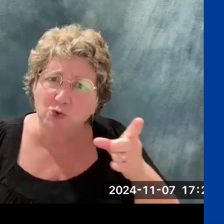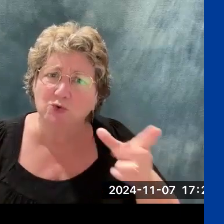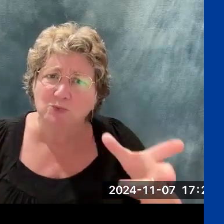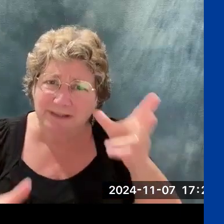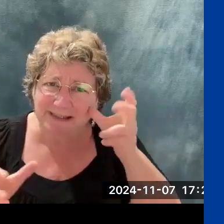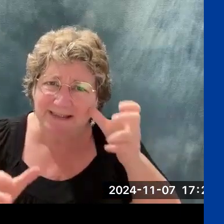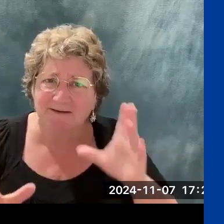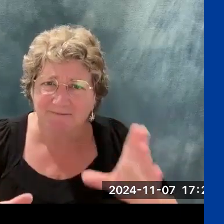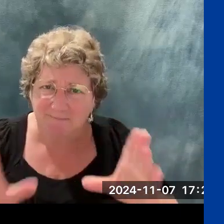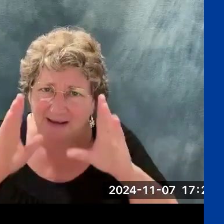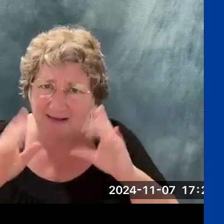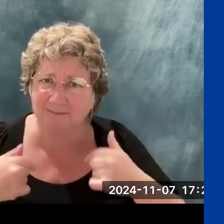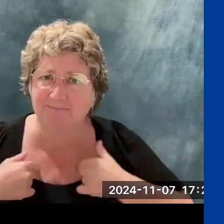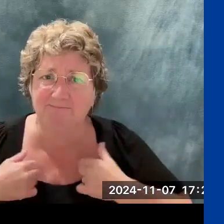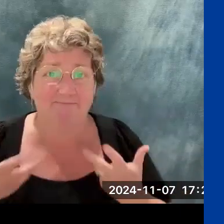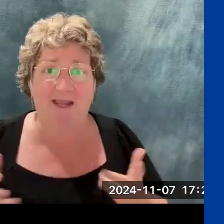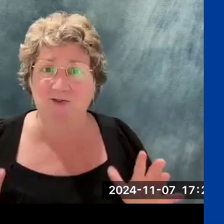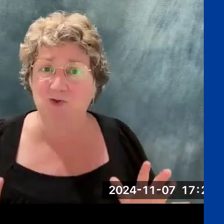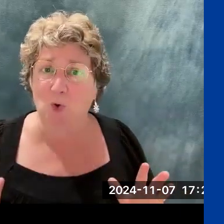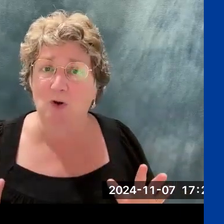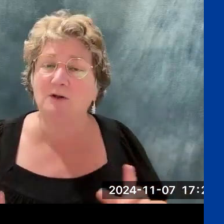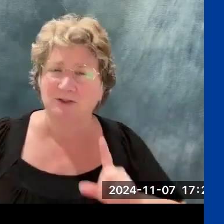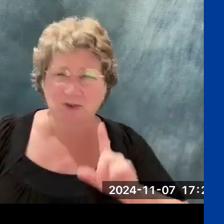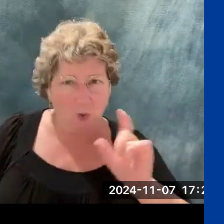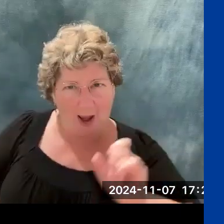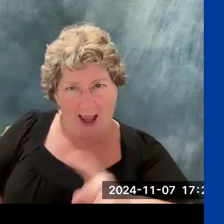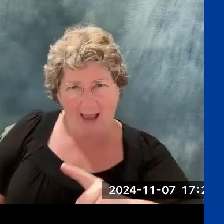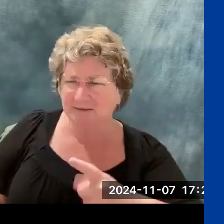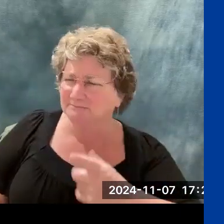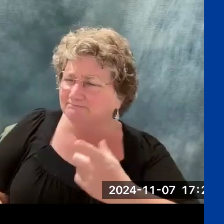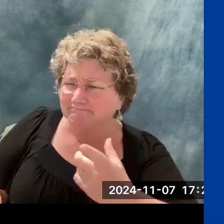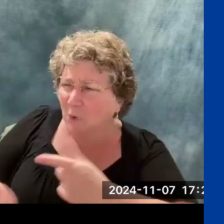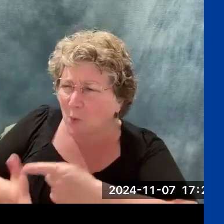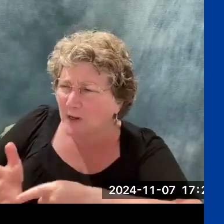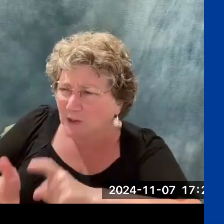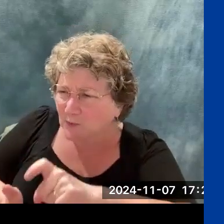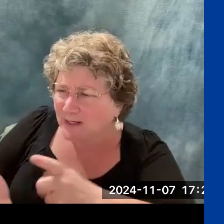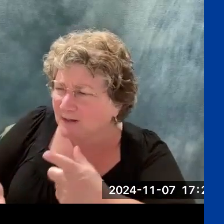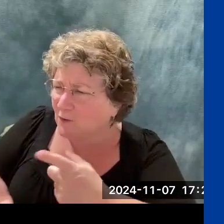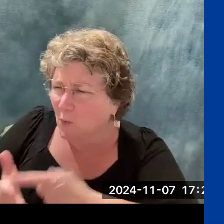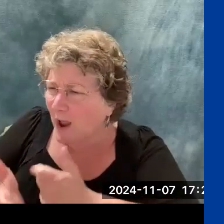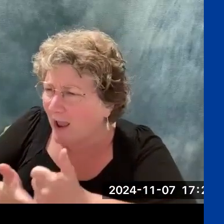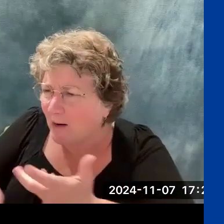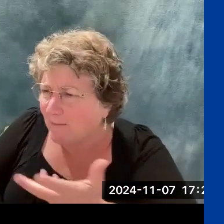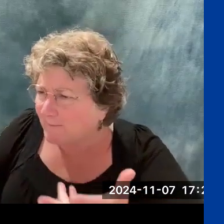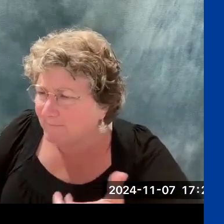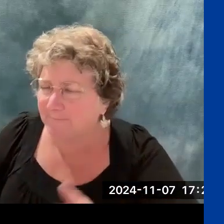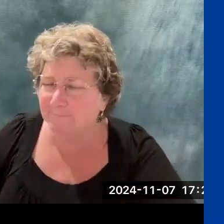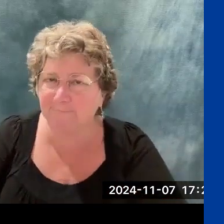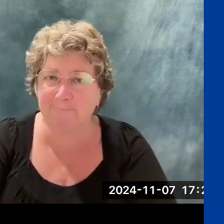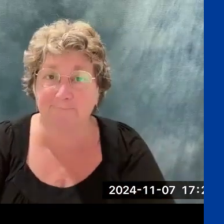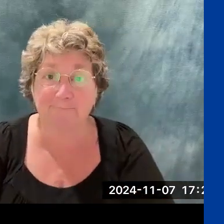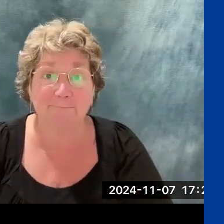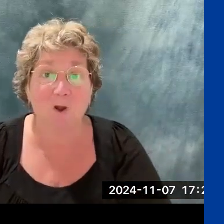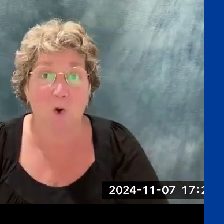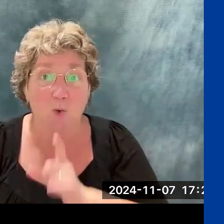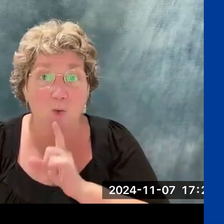So asking them what's helpful, right? A trick that I've talked to parents about is asking your youth, do you want help?